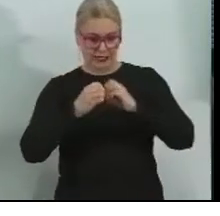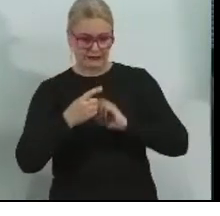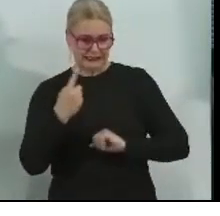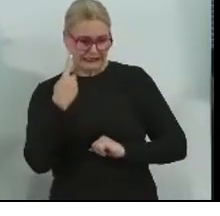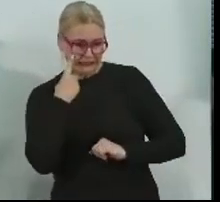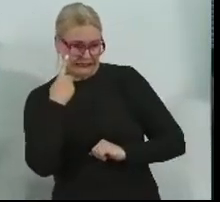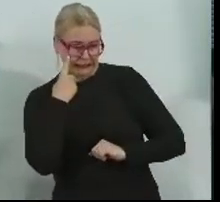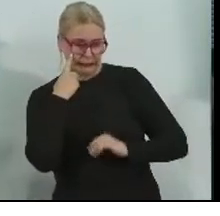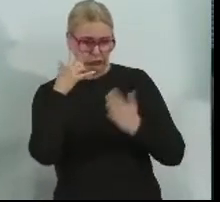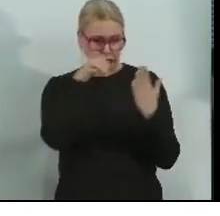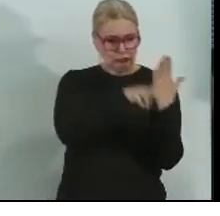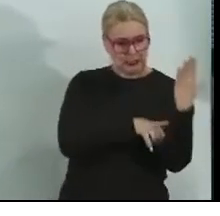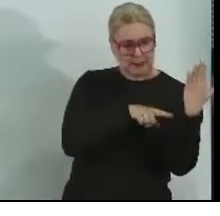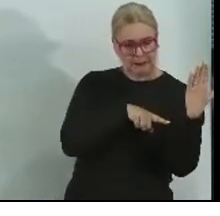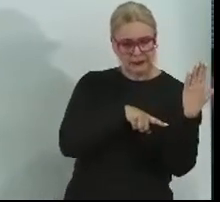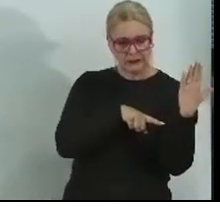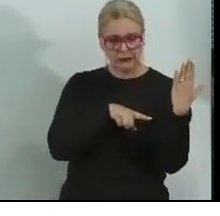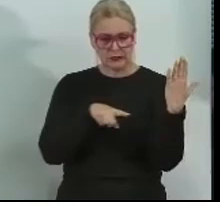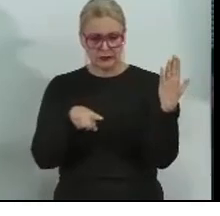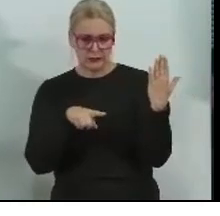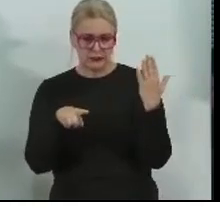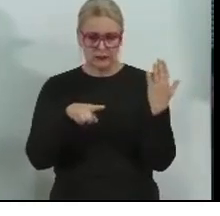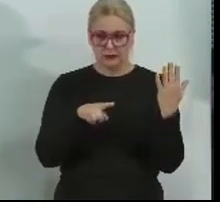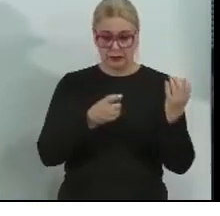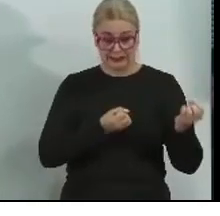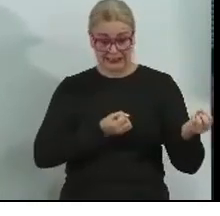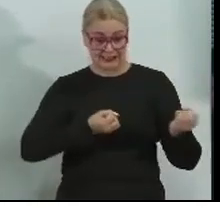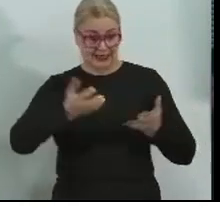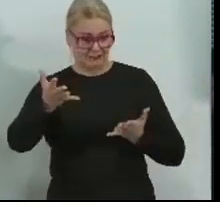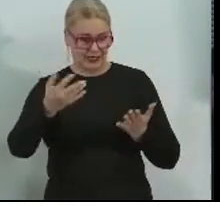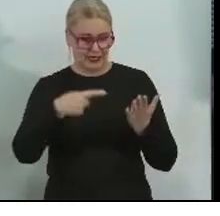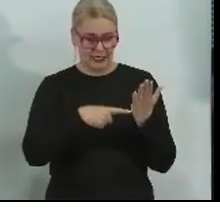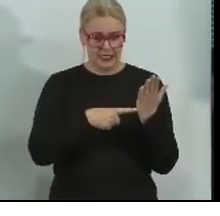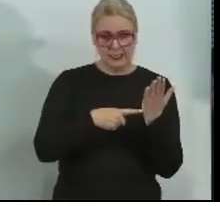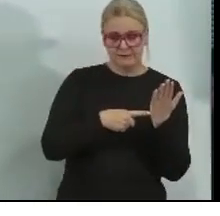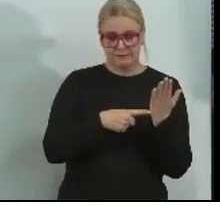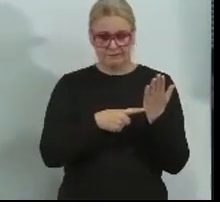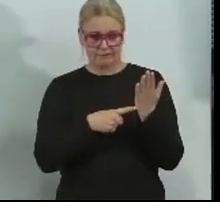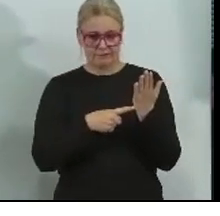for a non-disabled audience, but that it was speaking authentically to that community.